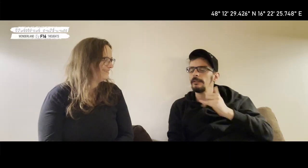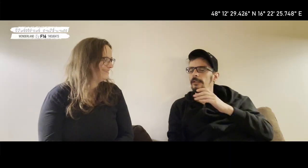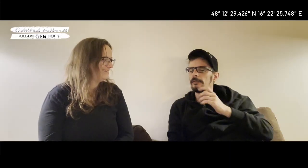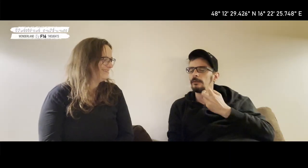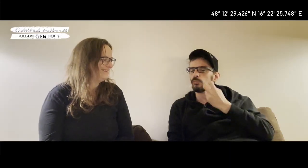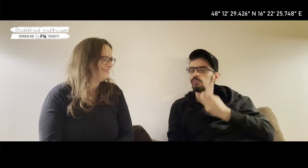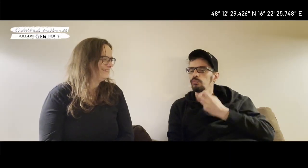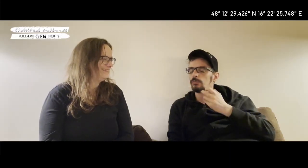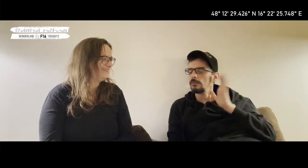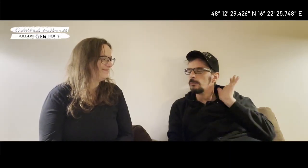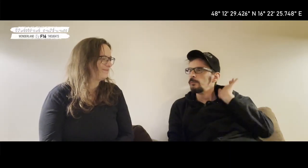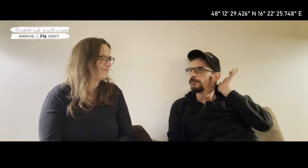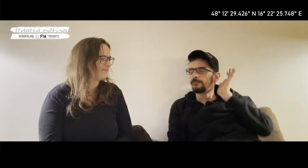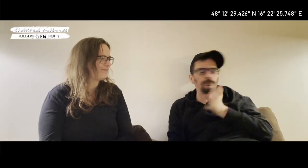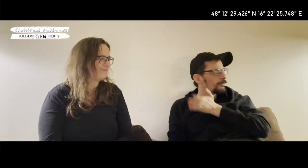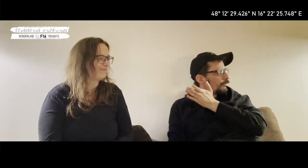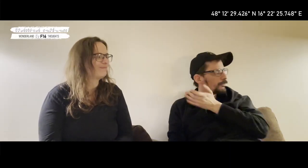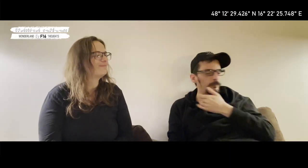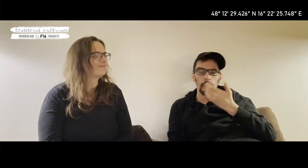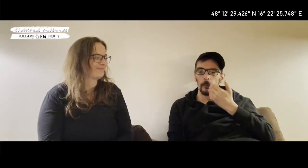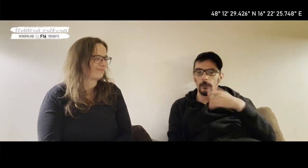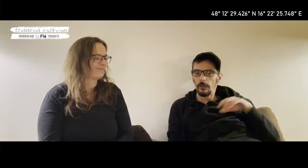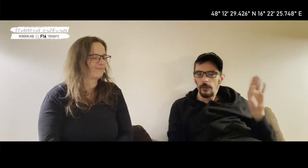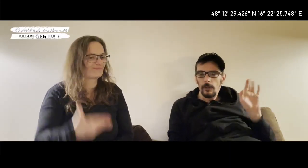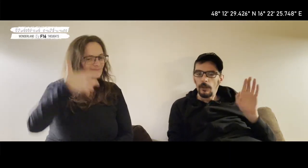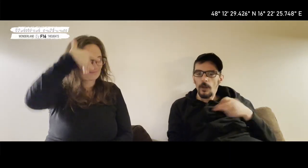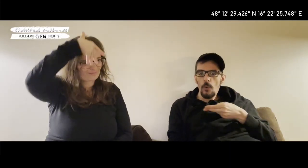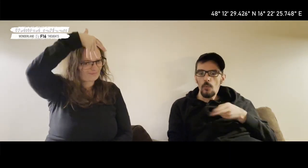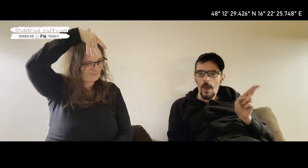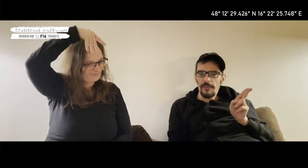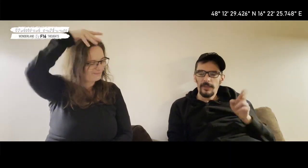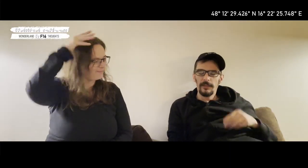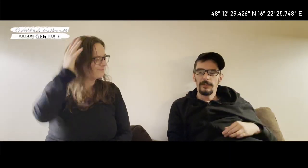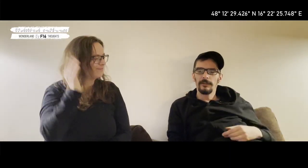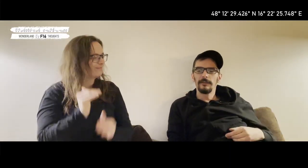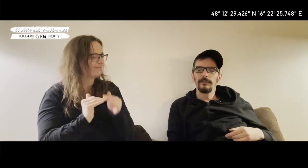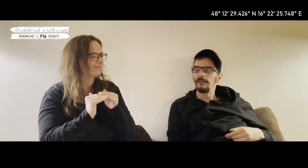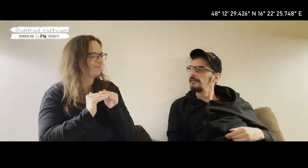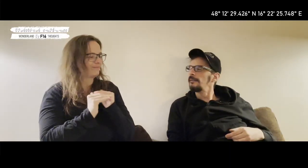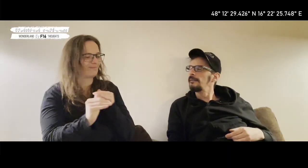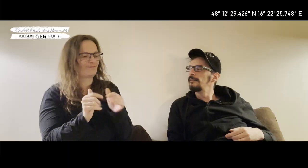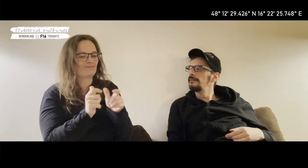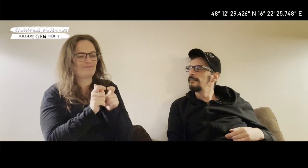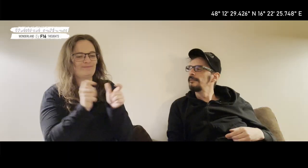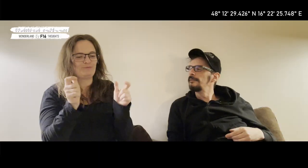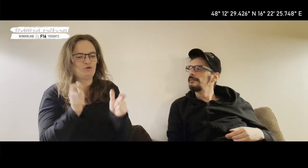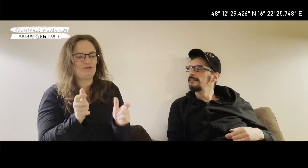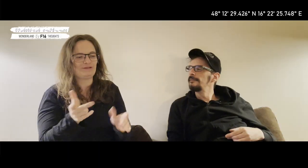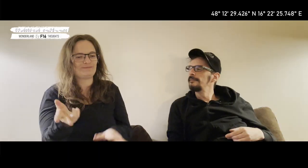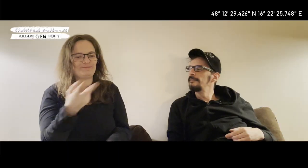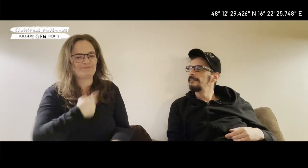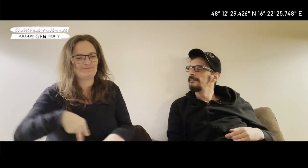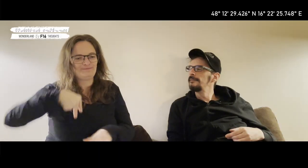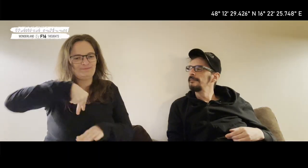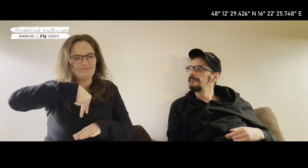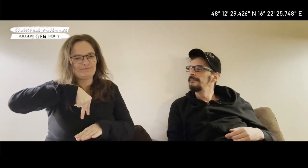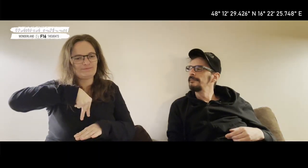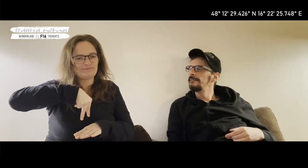Now the ghosts are styling their long hair, open the performance and are ready. The long hair is styled and ready for the big entrance.